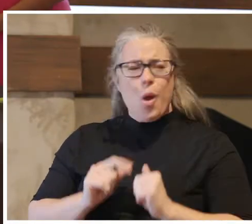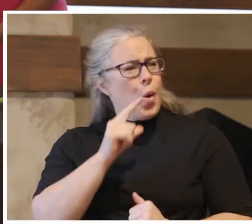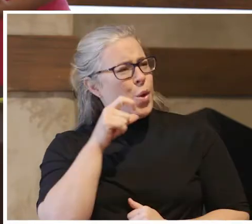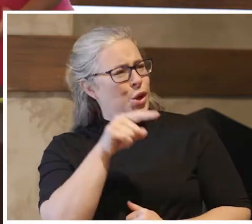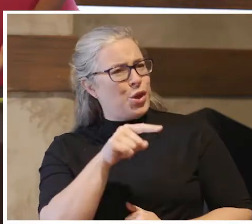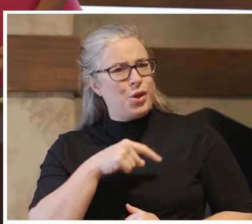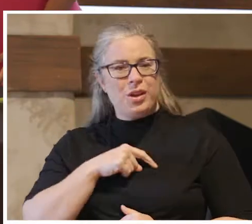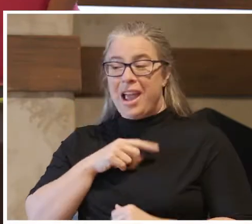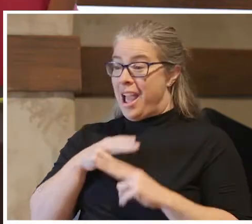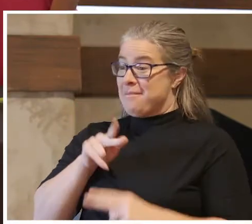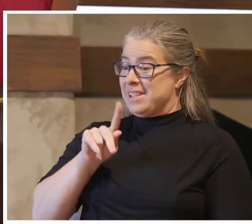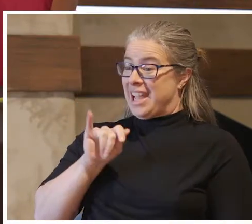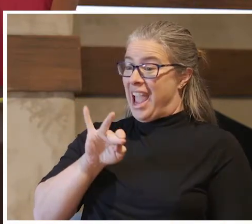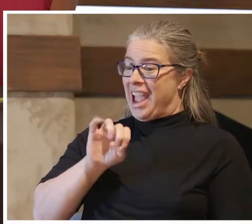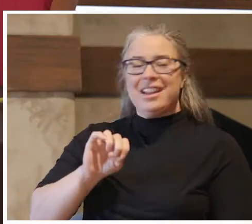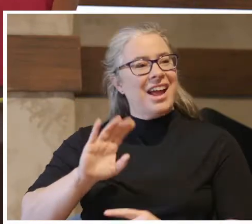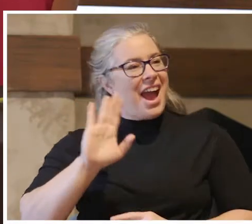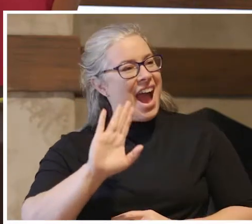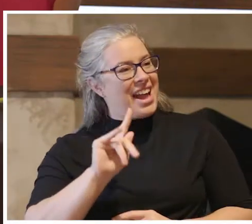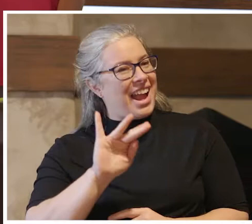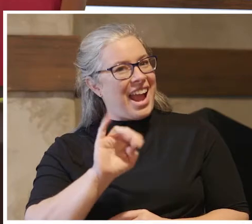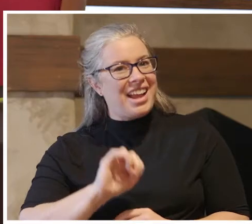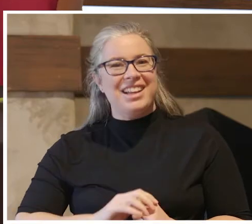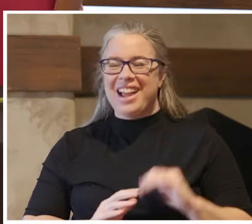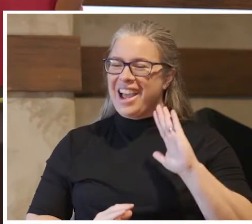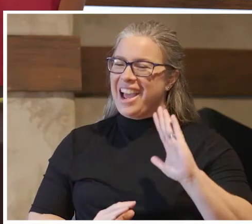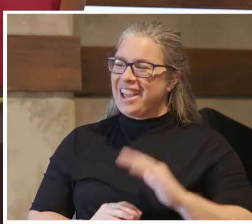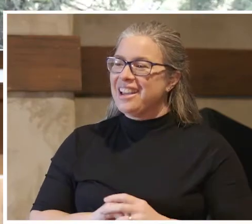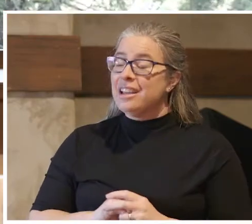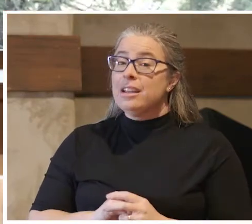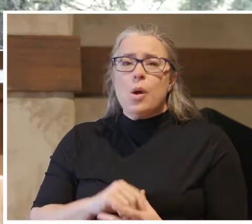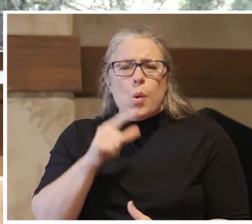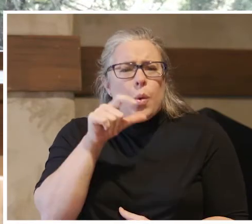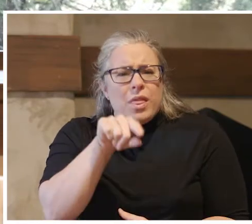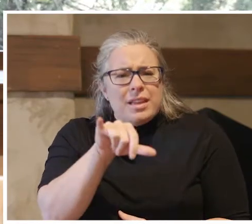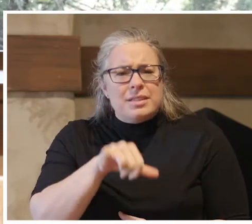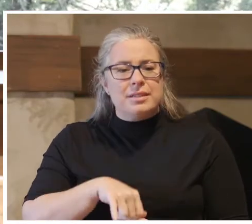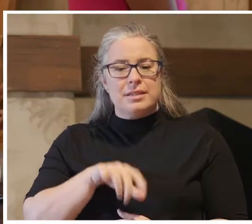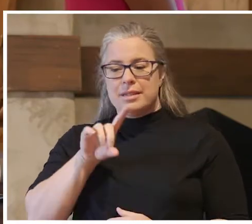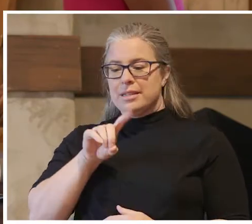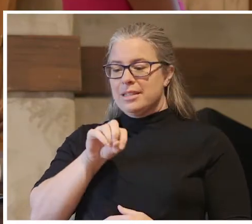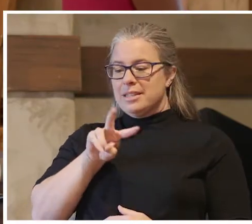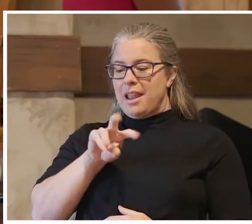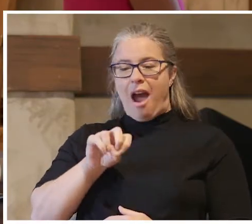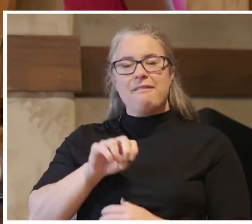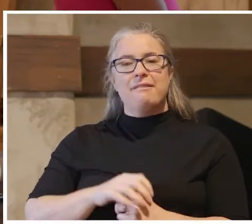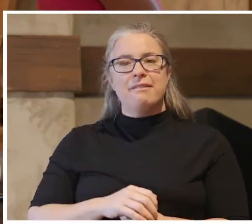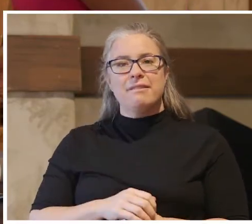Who are you? - I'm Katie. Hi Katie! - Yeah, hi! And who is this? - This is Dove.